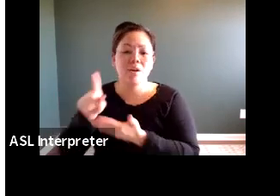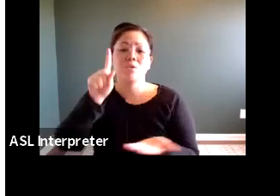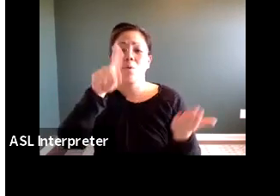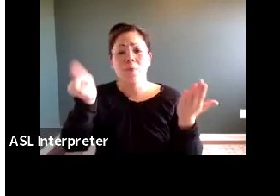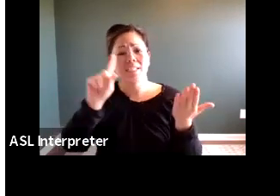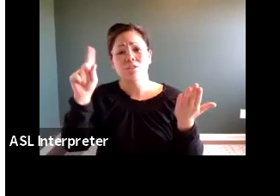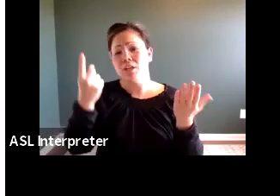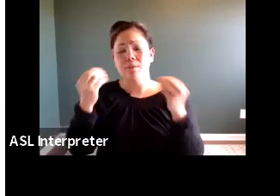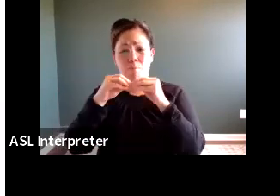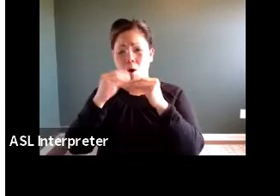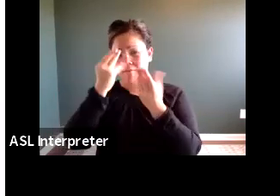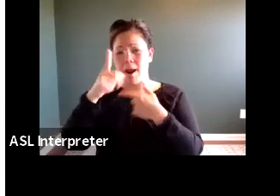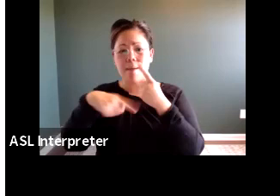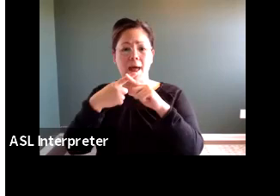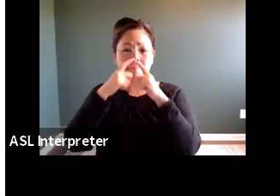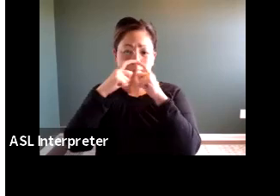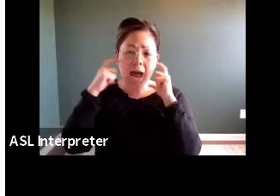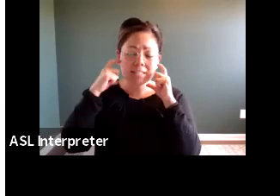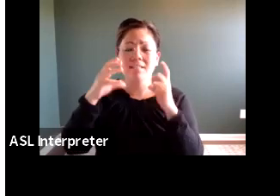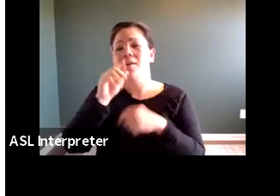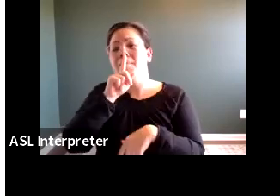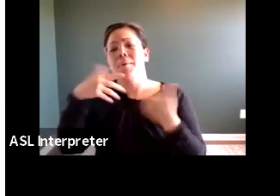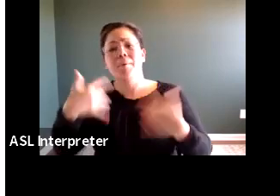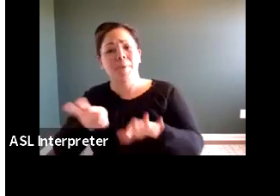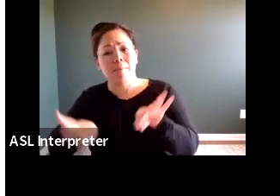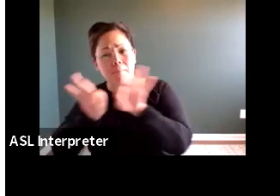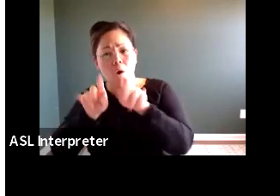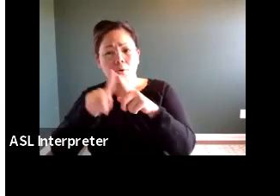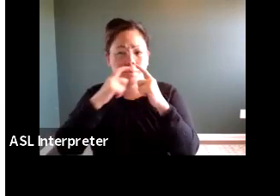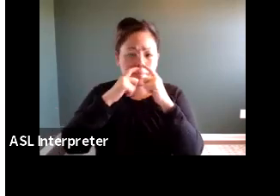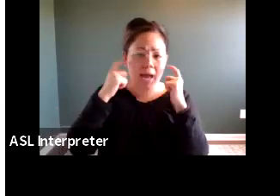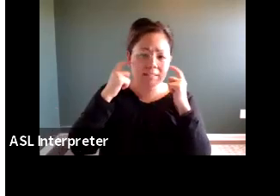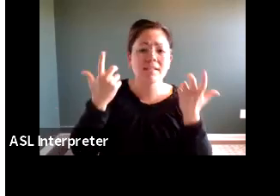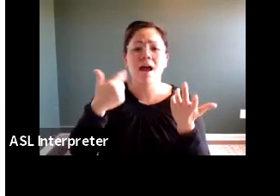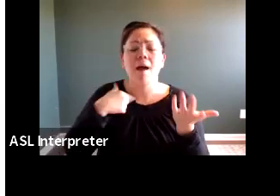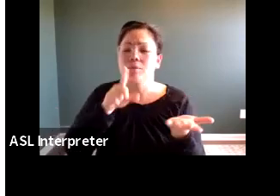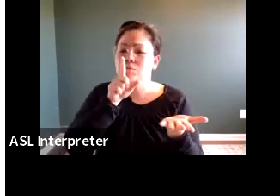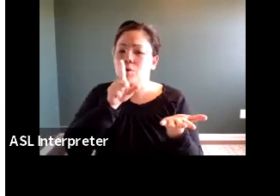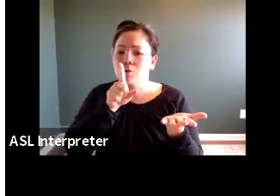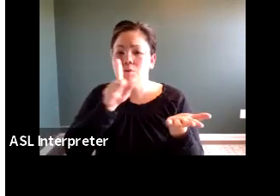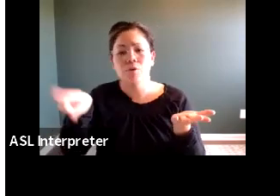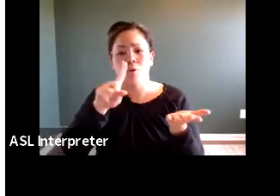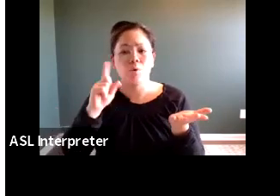about masking and the importance of masking. So I'm sure you guys heard and I'll have a slide here in a little bit